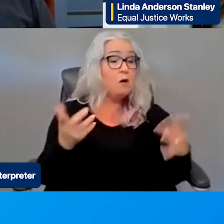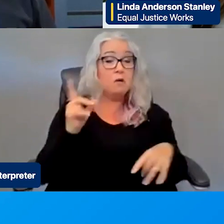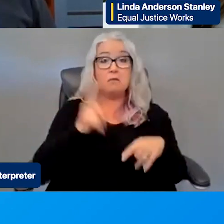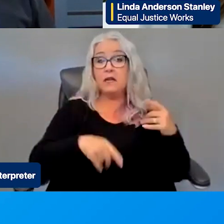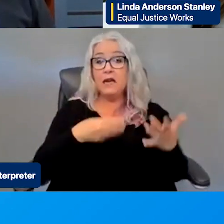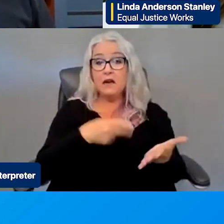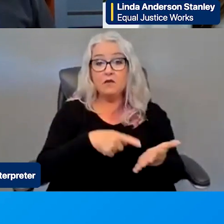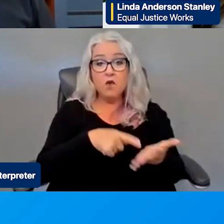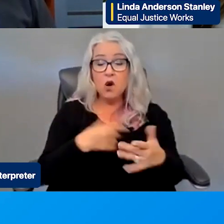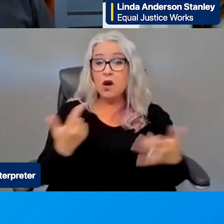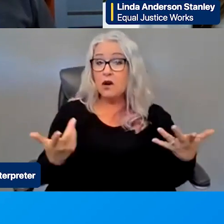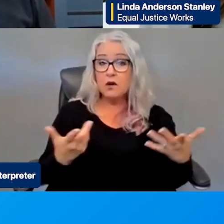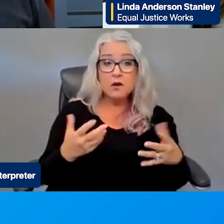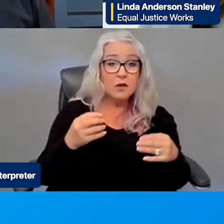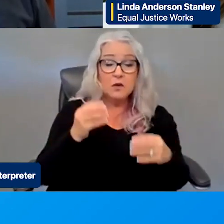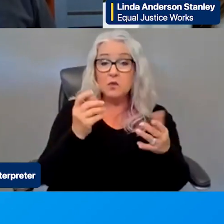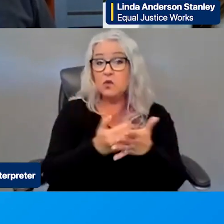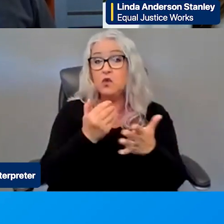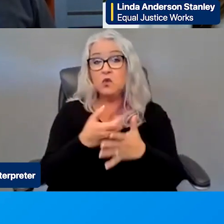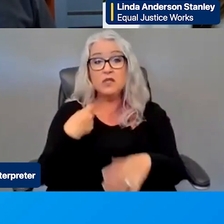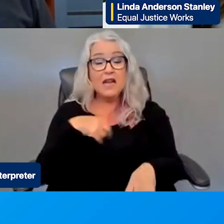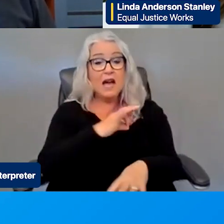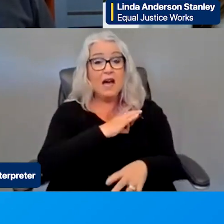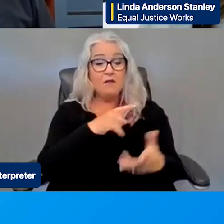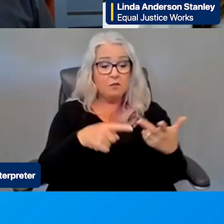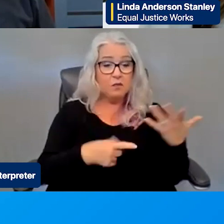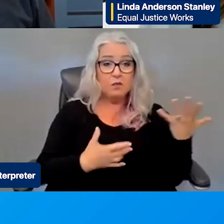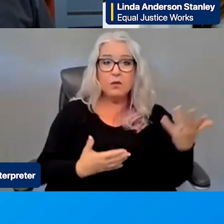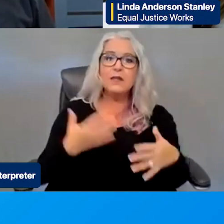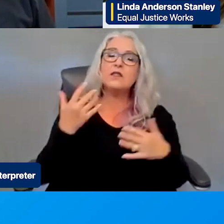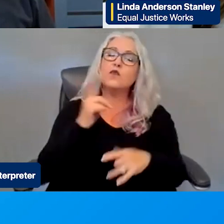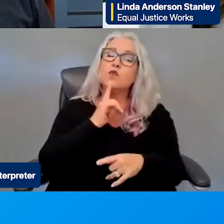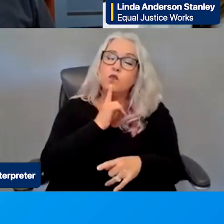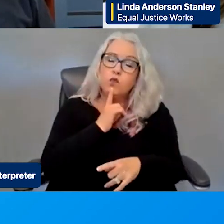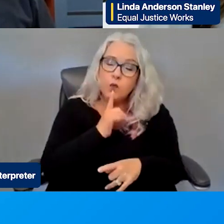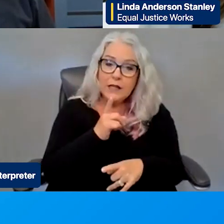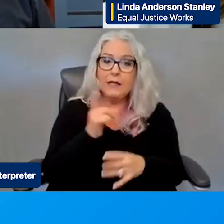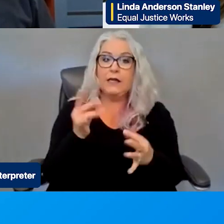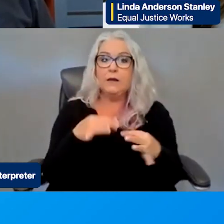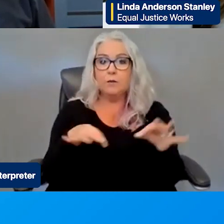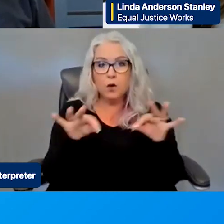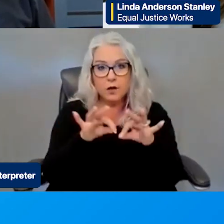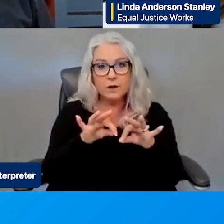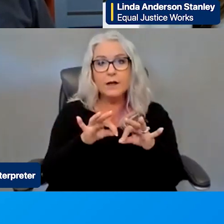But the world has changed since you settled this. So it's so important that the settlements be very as explicit